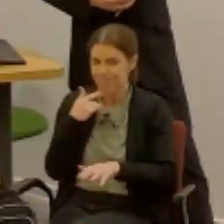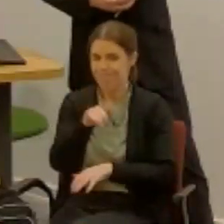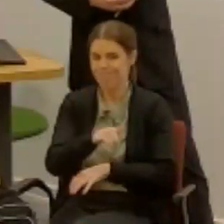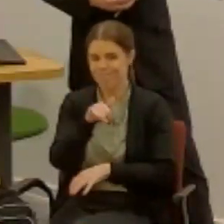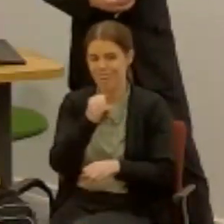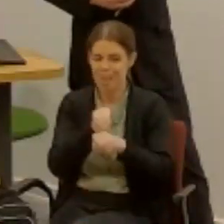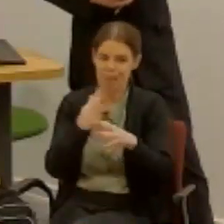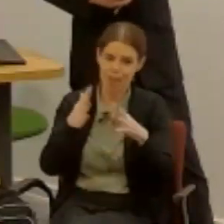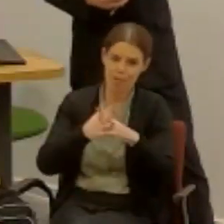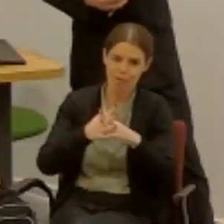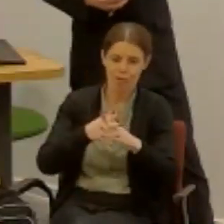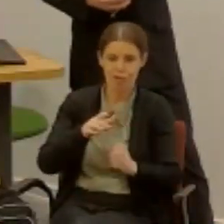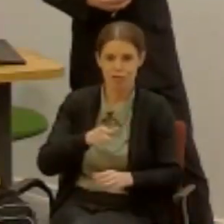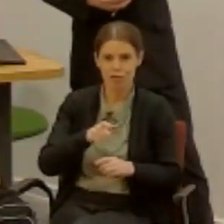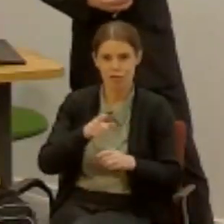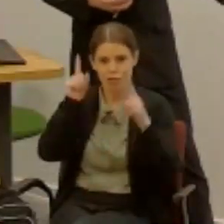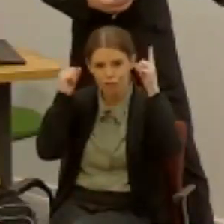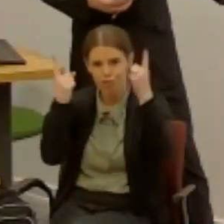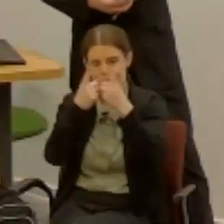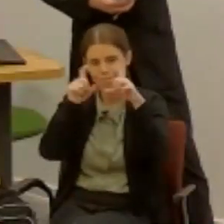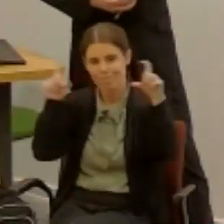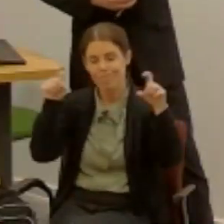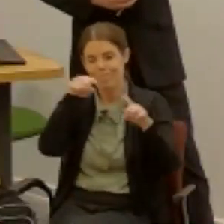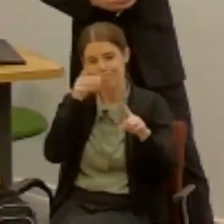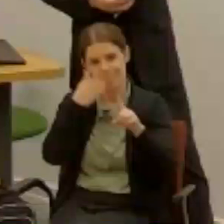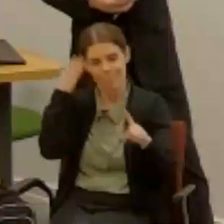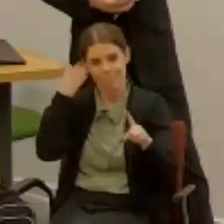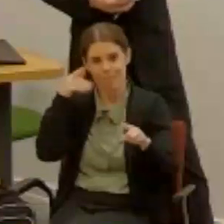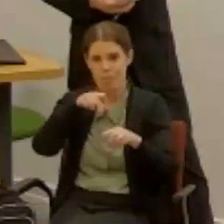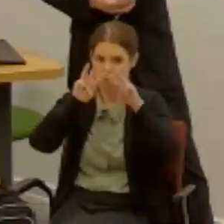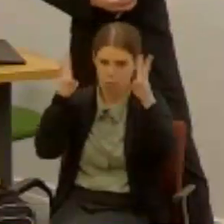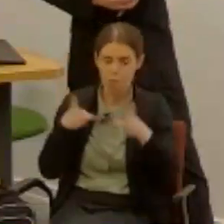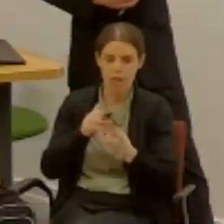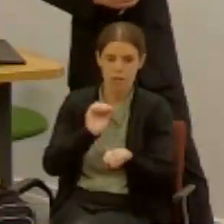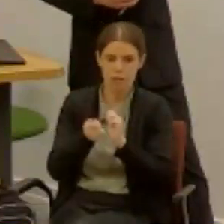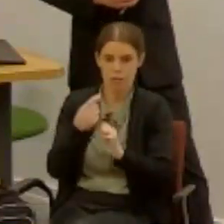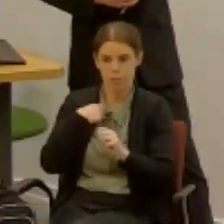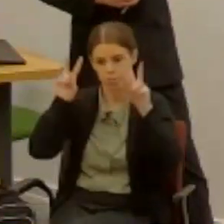unique slogan but is genuinely impactful and world changing. So, it's something that is a very hot topic just now.